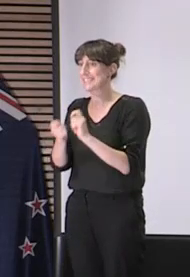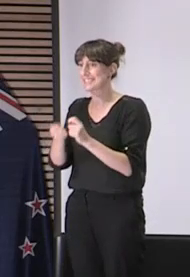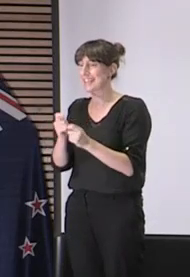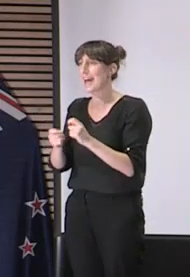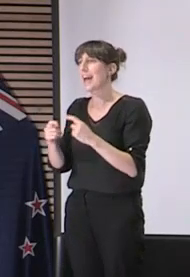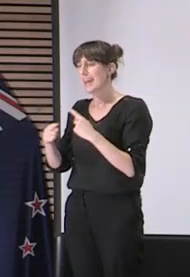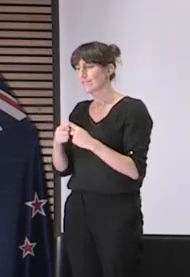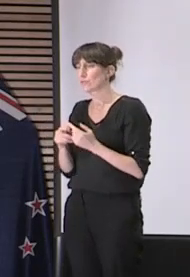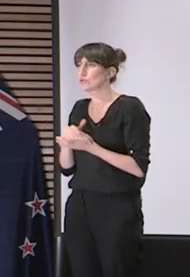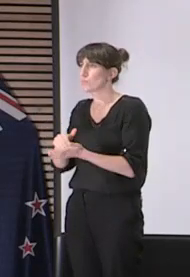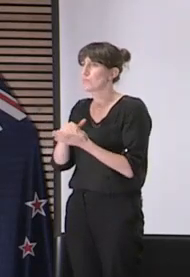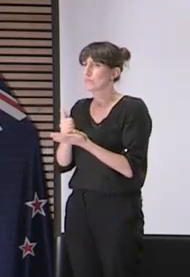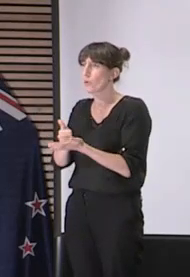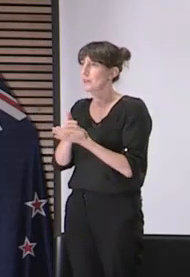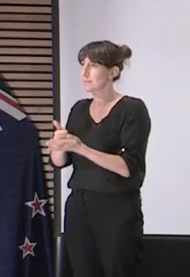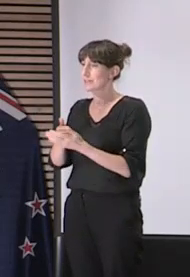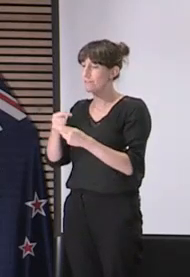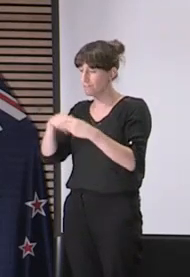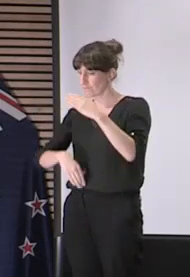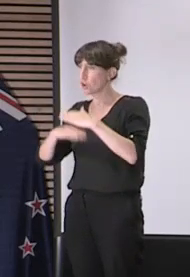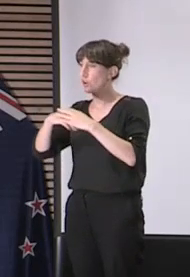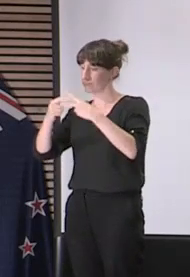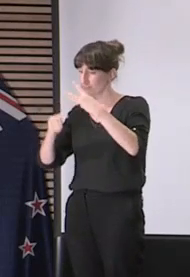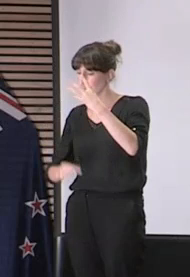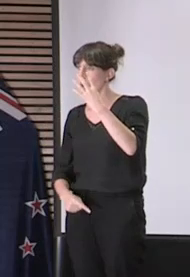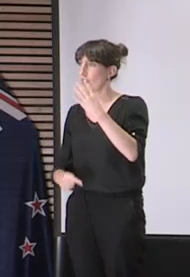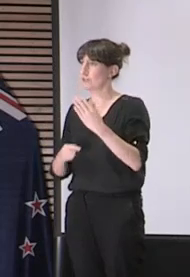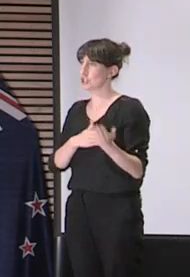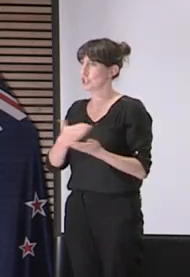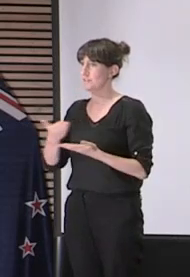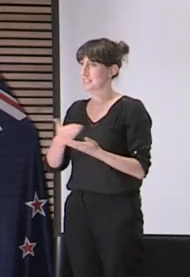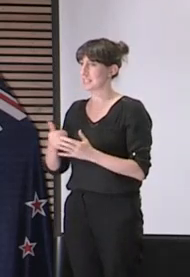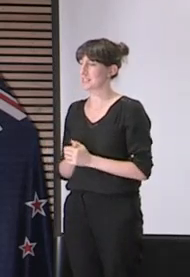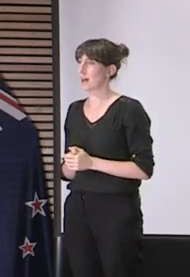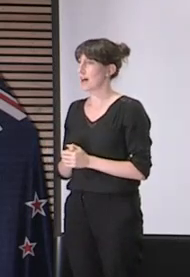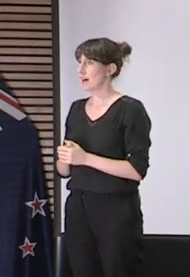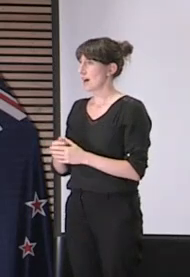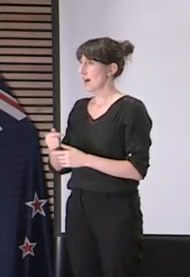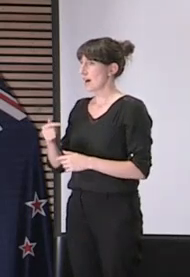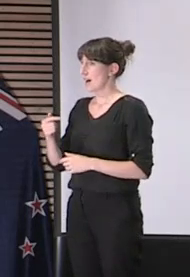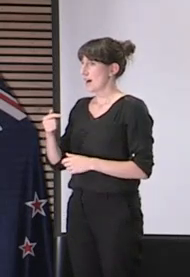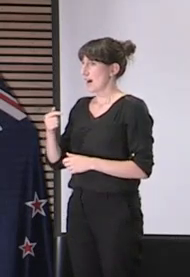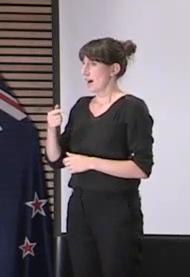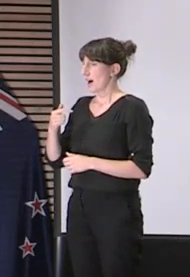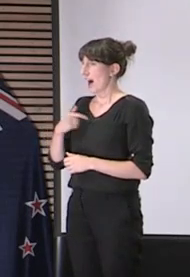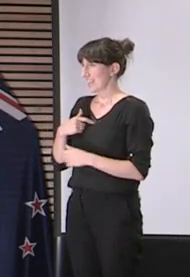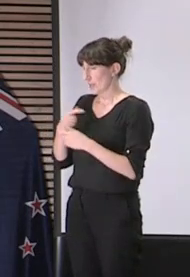them to continue to provide the full range of services that Maori need to deal with